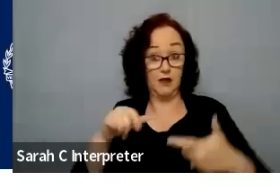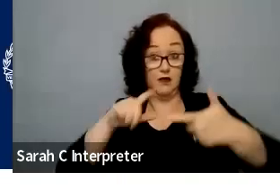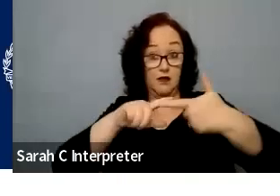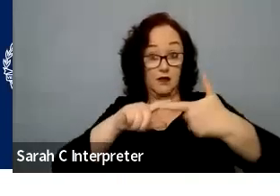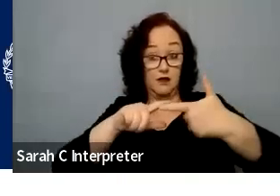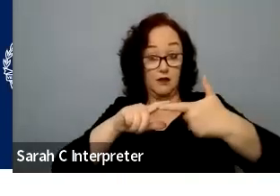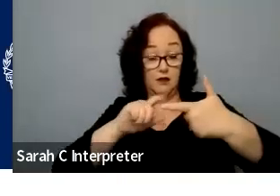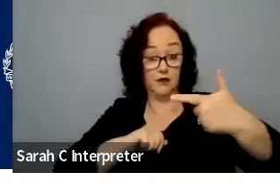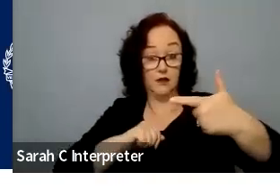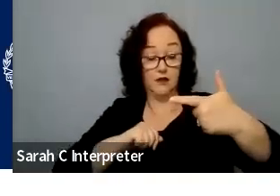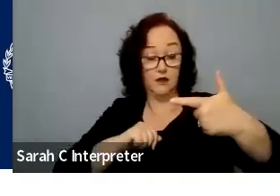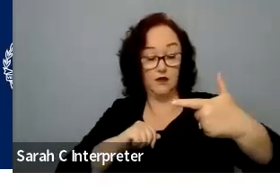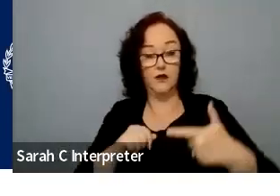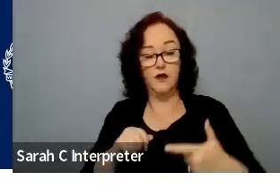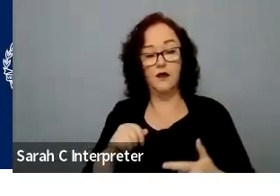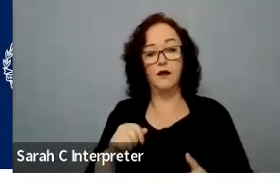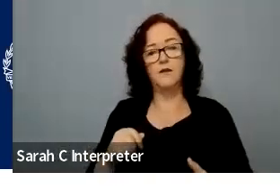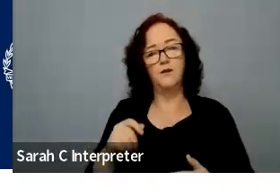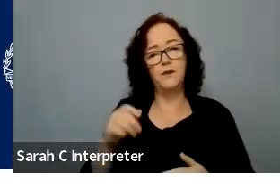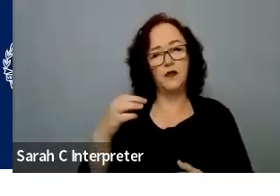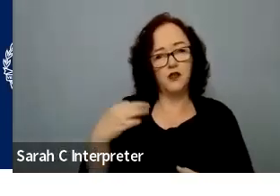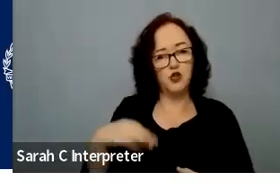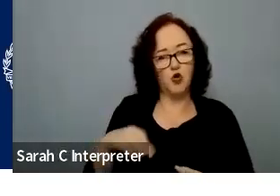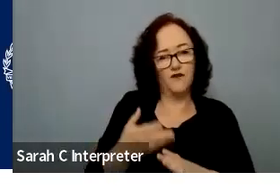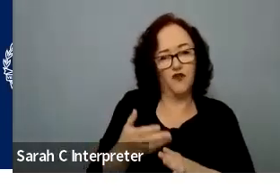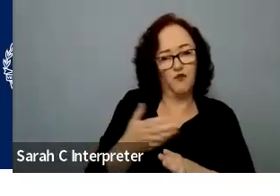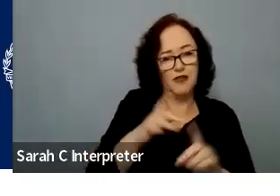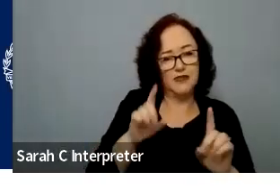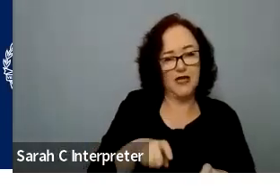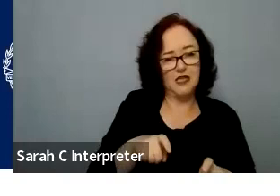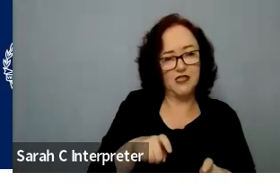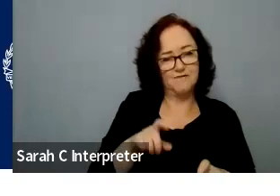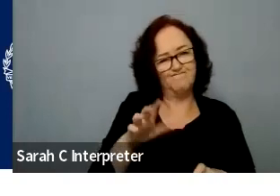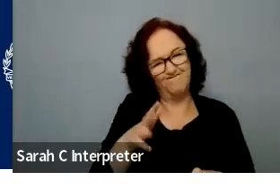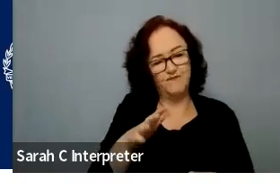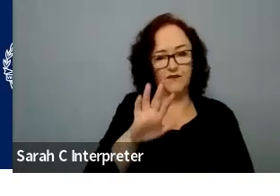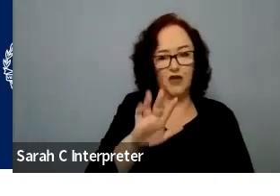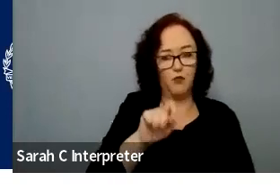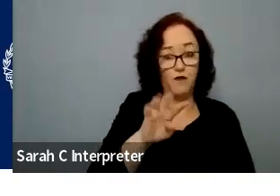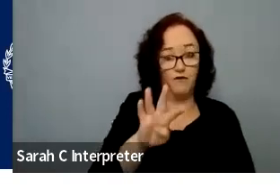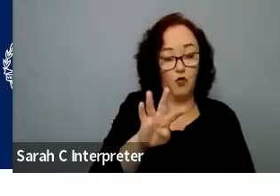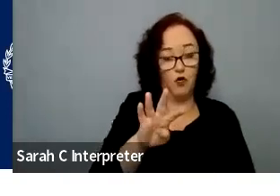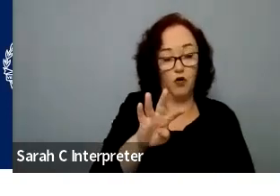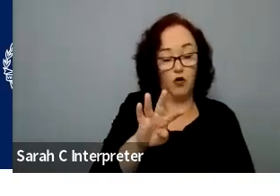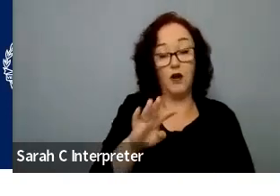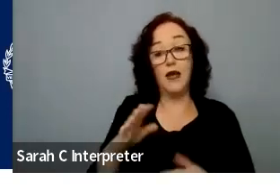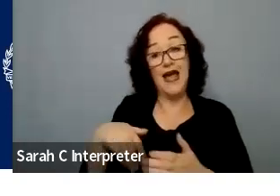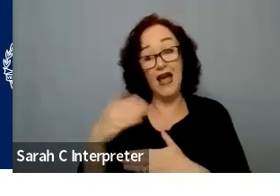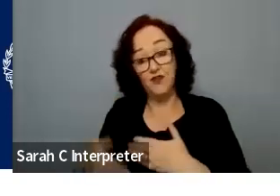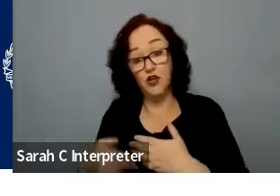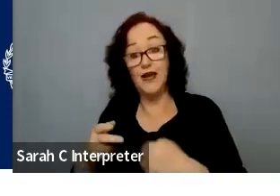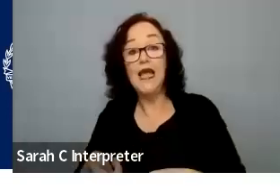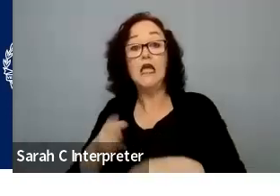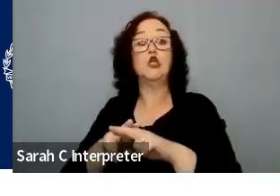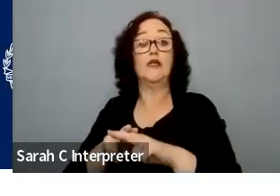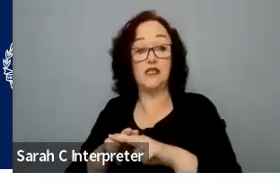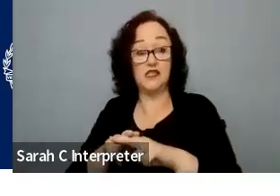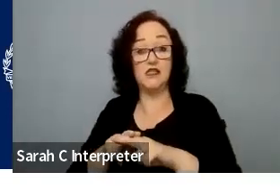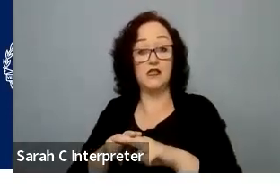were moderate at the pre-test 5.4 and increase to 6.0 at the post-test so there were significant